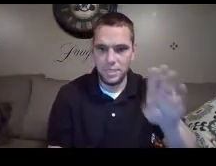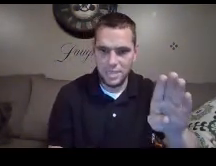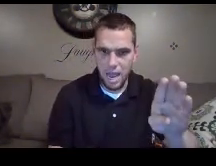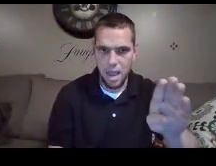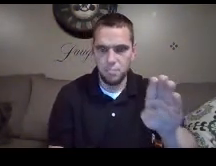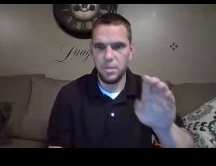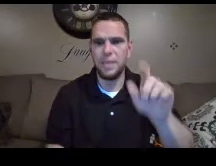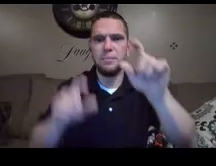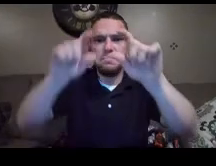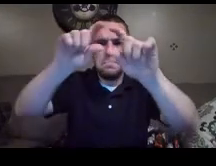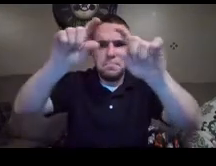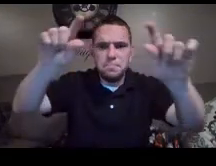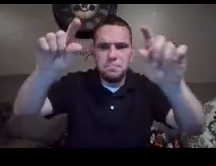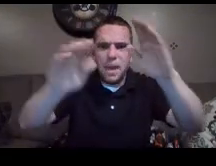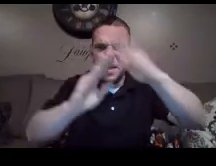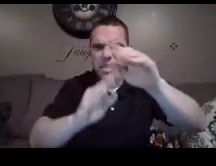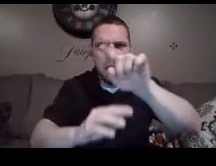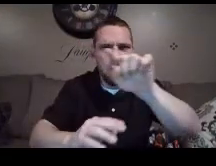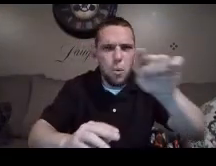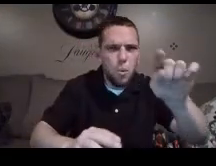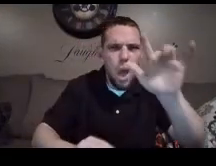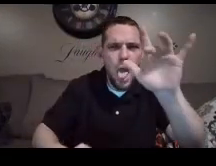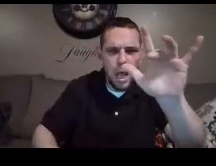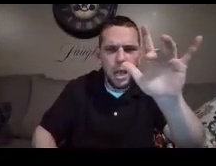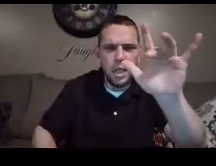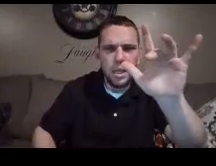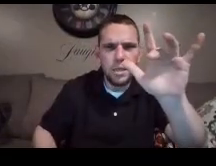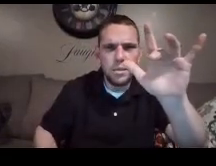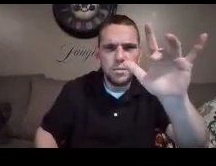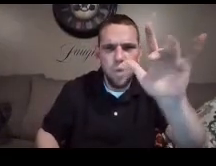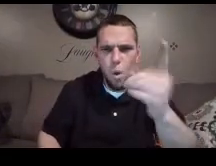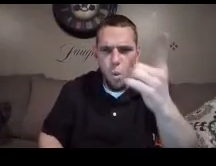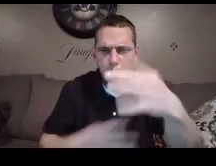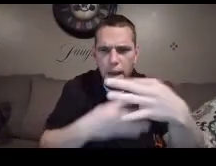And I do have some options here. One of them is grouping.